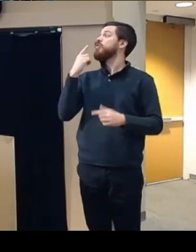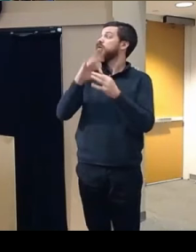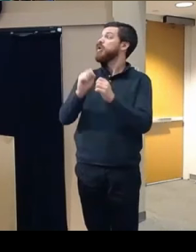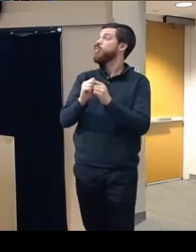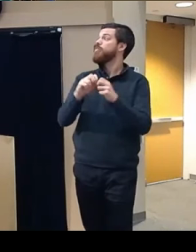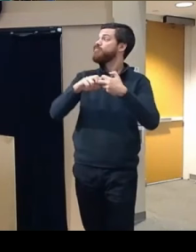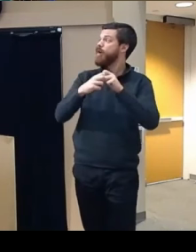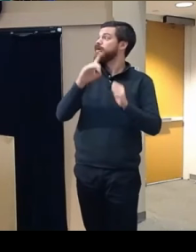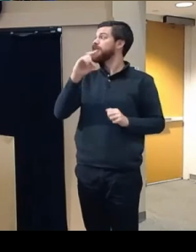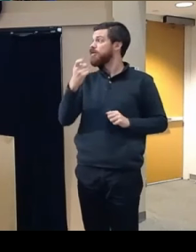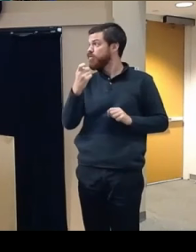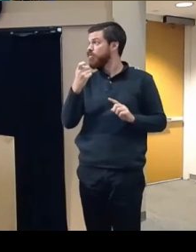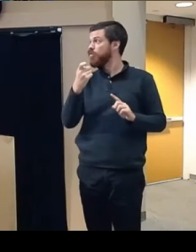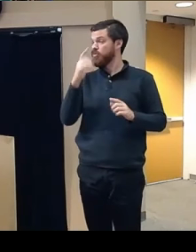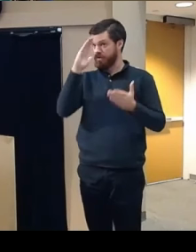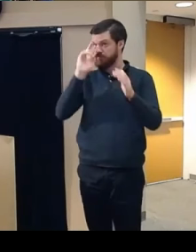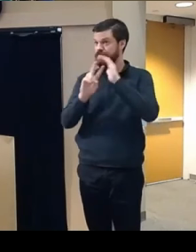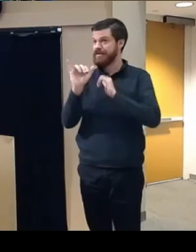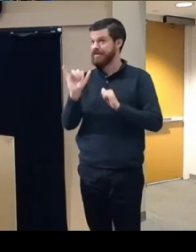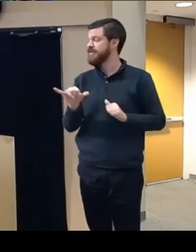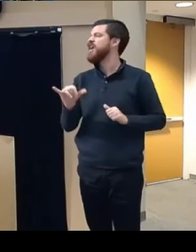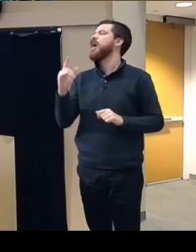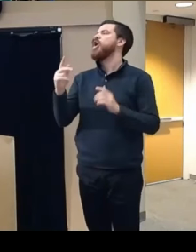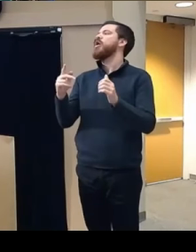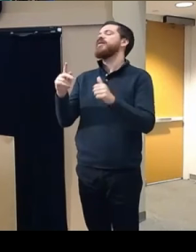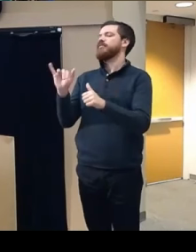are we anticipating that for okay great no so that's primarily for charge capture we have to